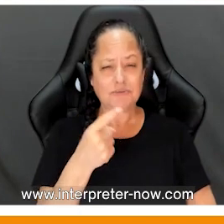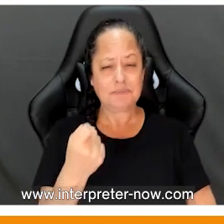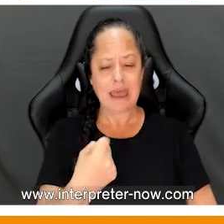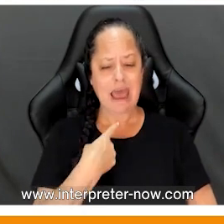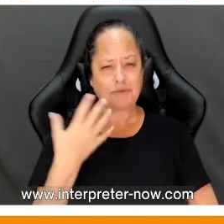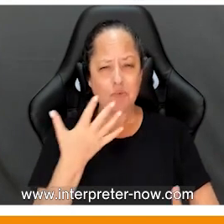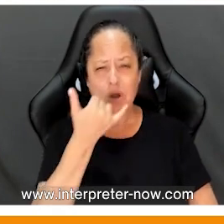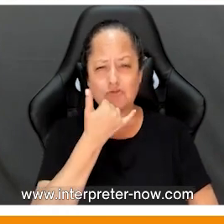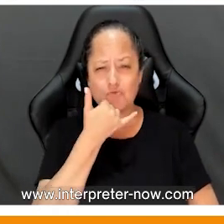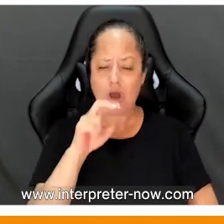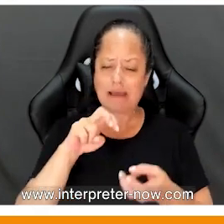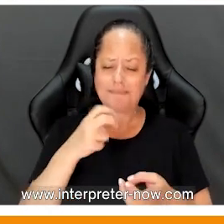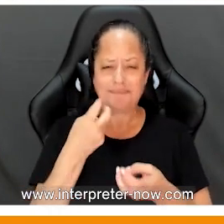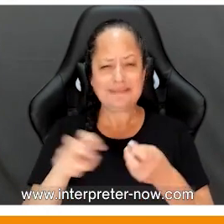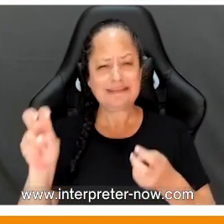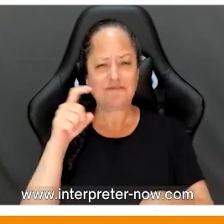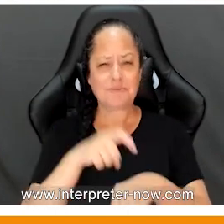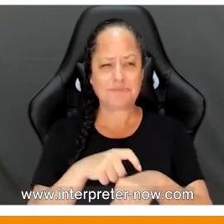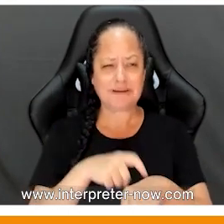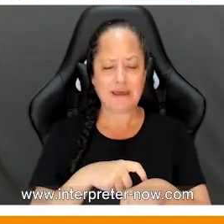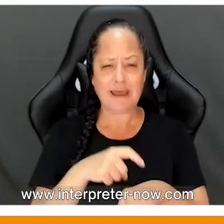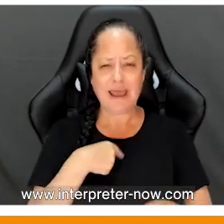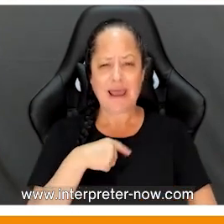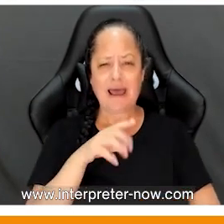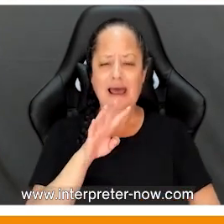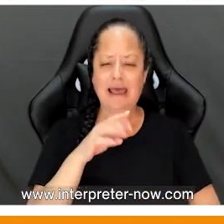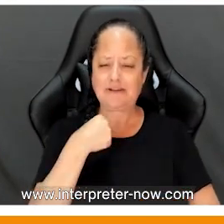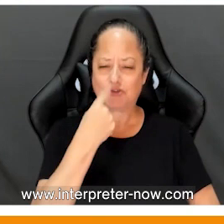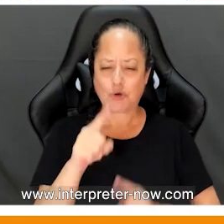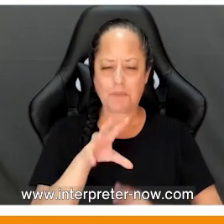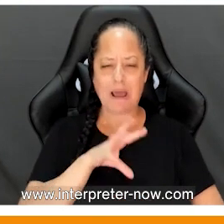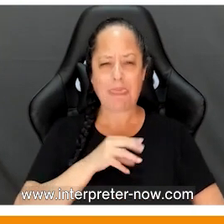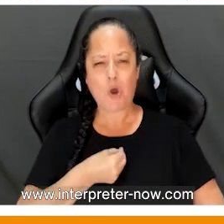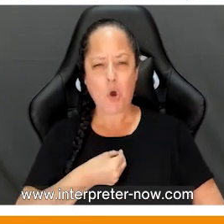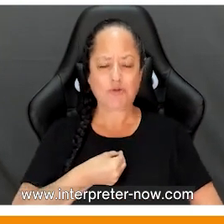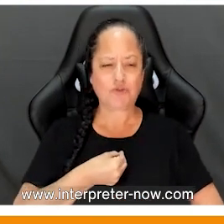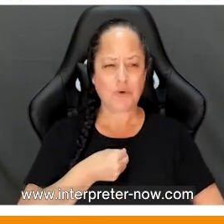She's asking, "What's wrong, why are you having such a difficult time?" I was talking about assimilation and code-switching.